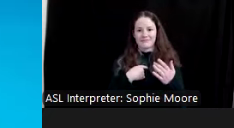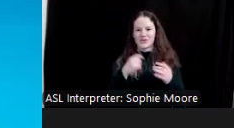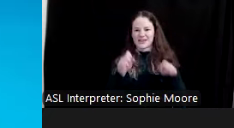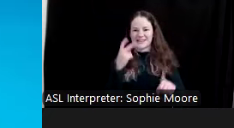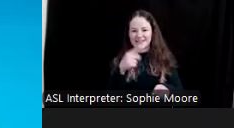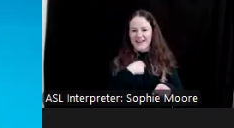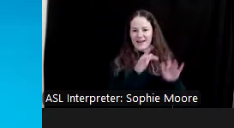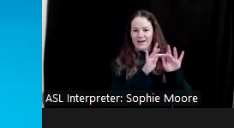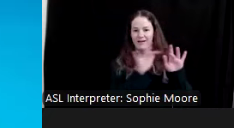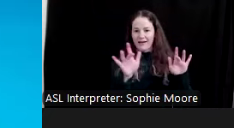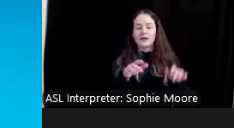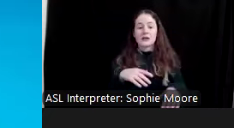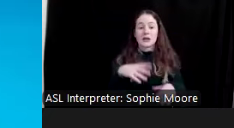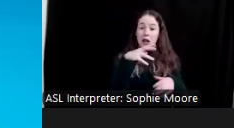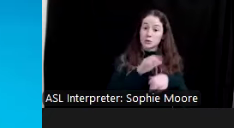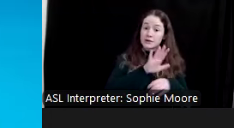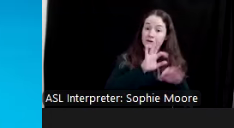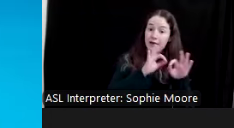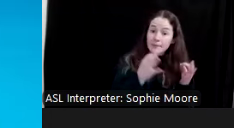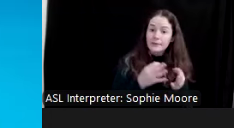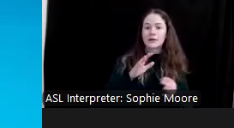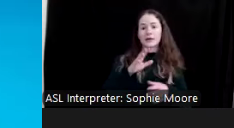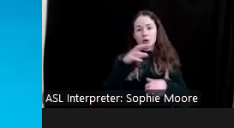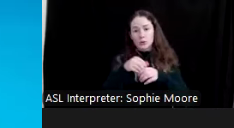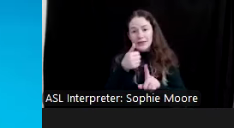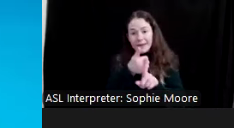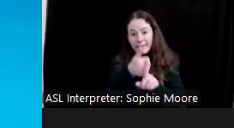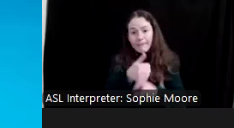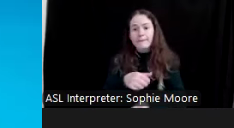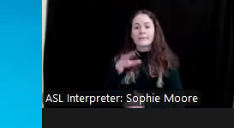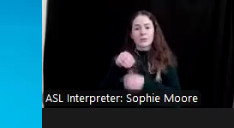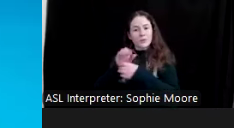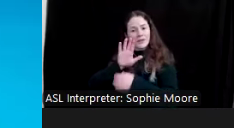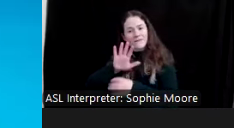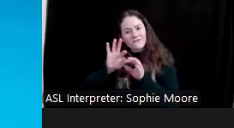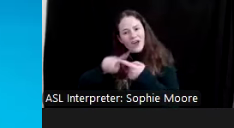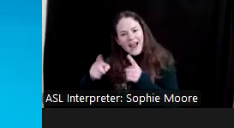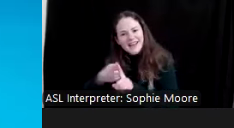people that they want to be able to participate with. Um, so we've got on the left hand side someone in a